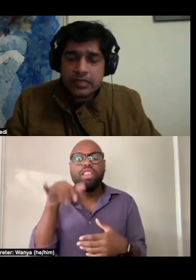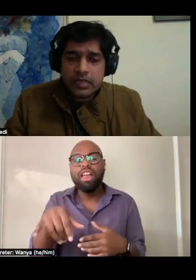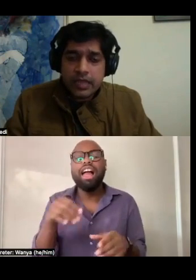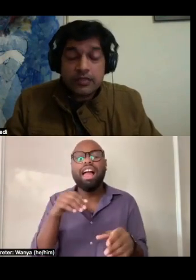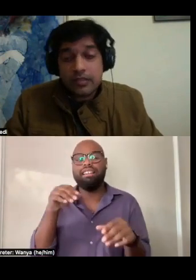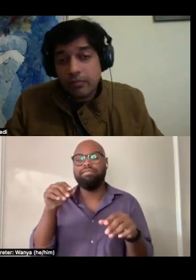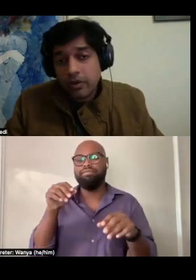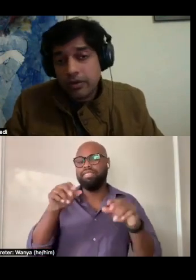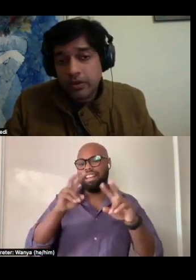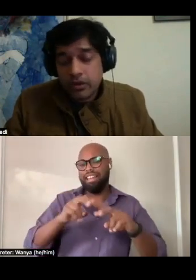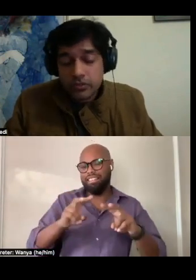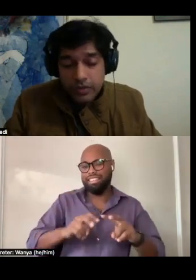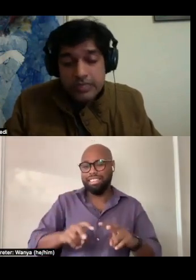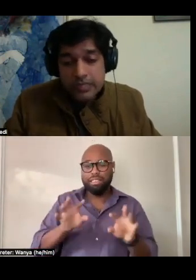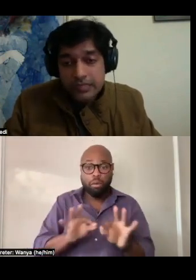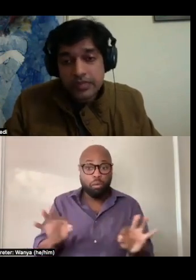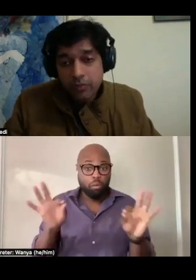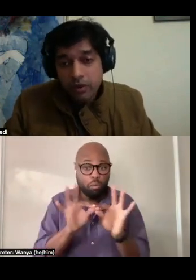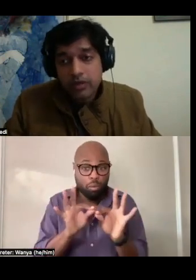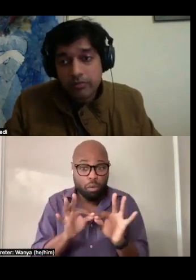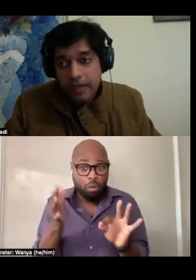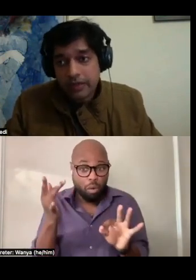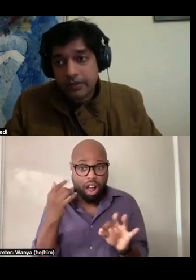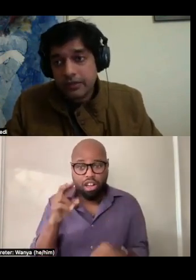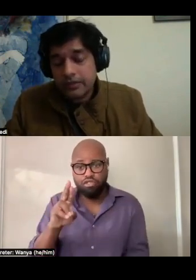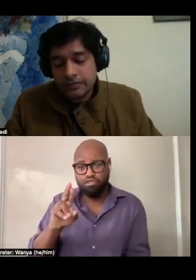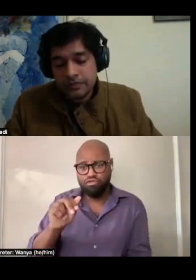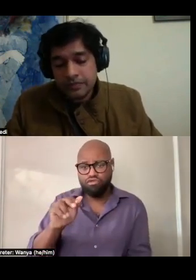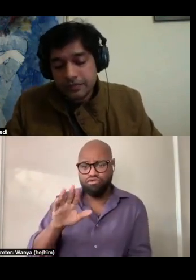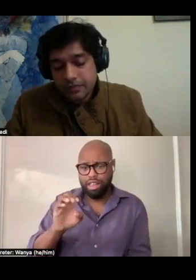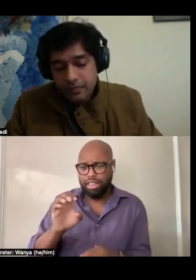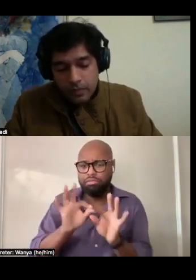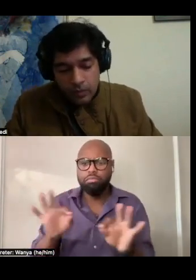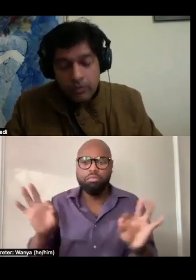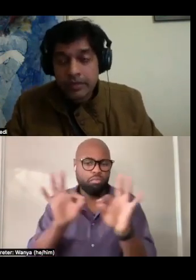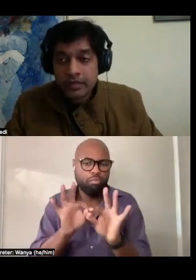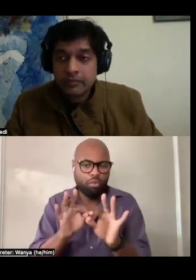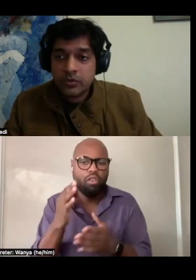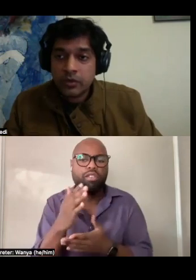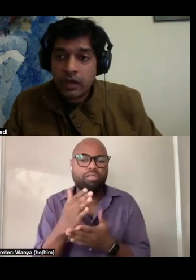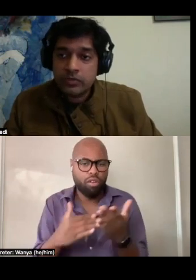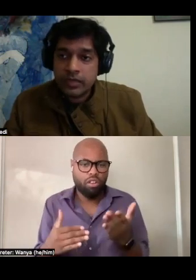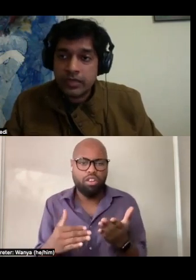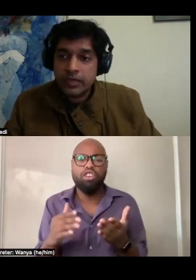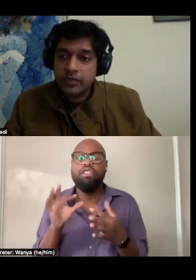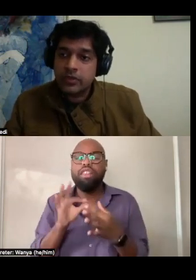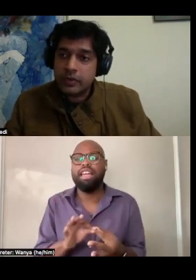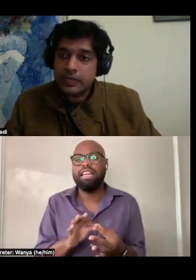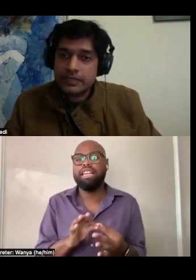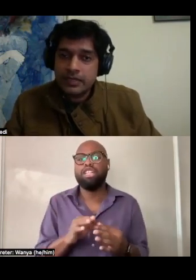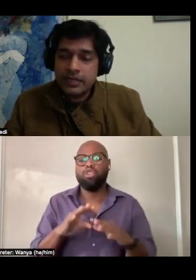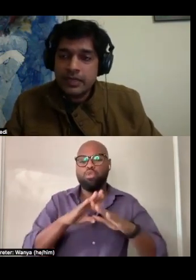And this is important because race is an important factor. When it comes to housing in the US.